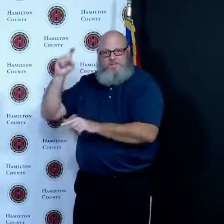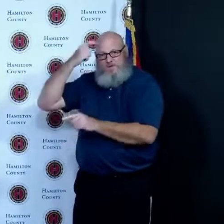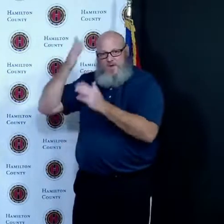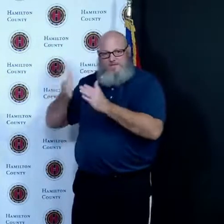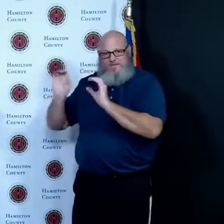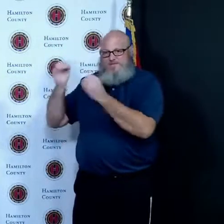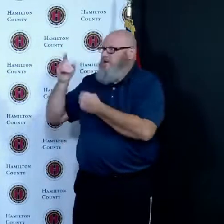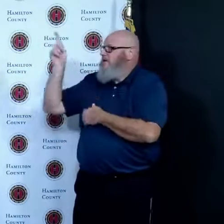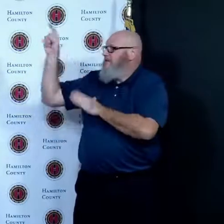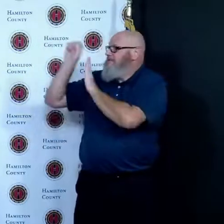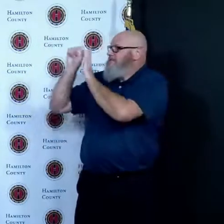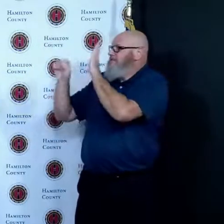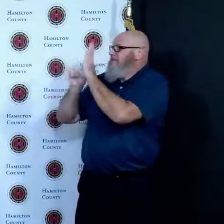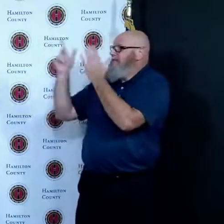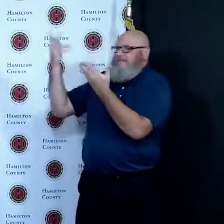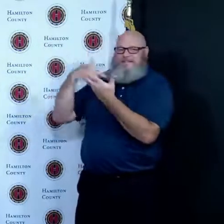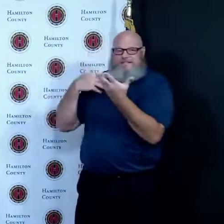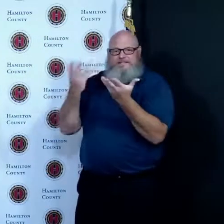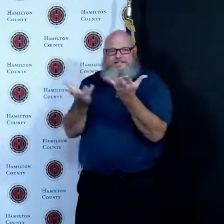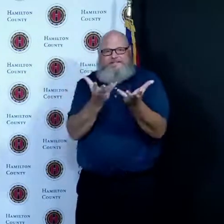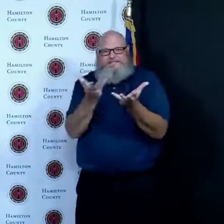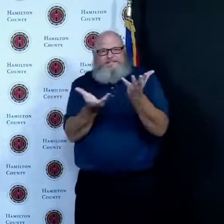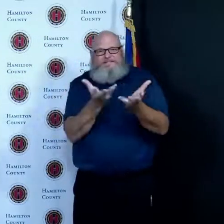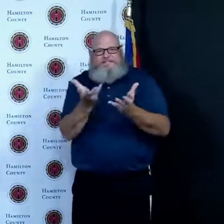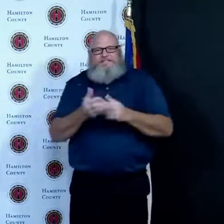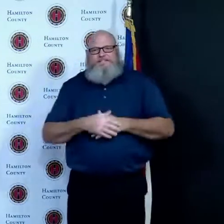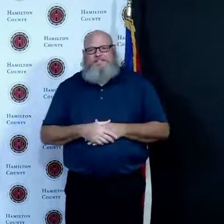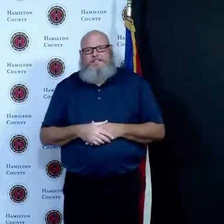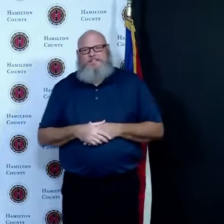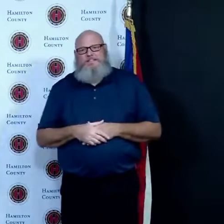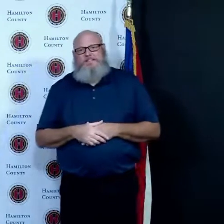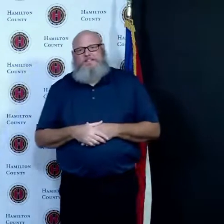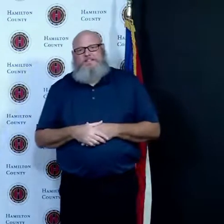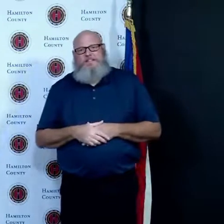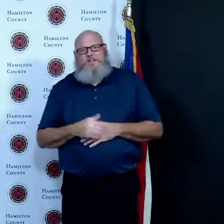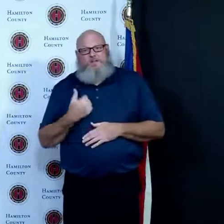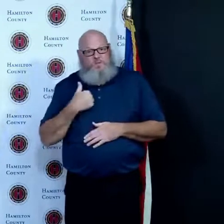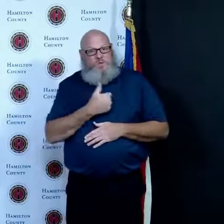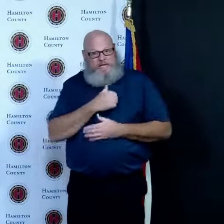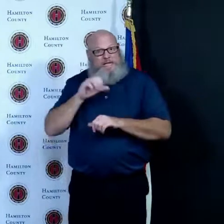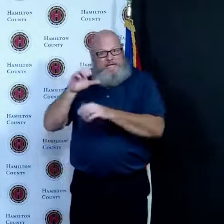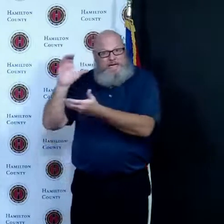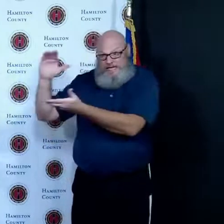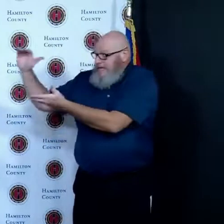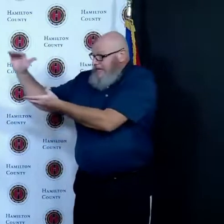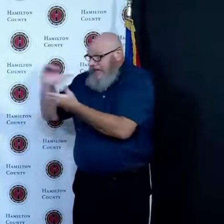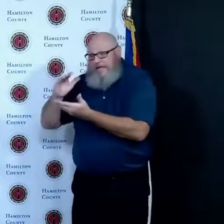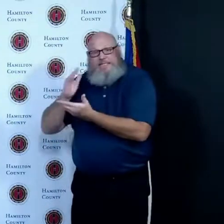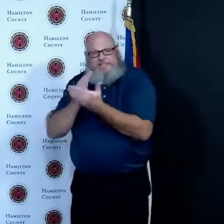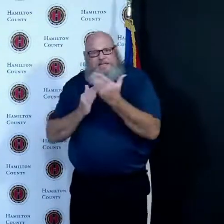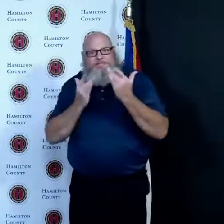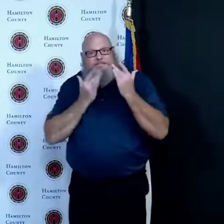and pharmacies are getting some the Mayor and I will have an announcement on Friday at noon